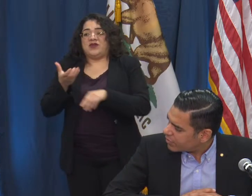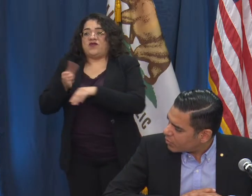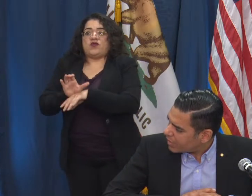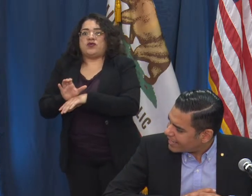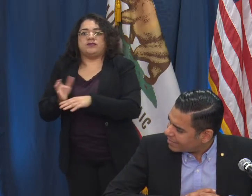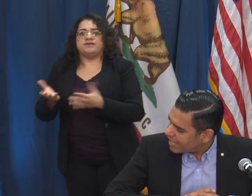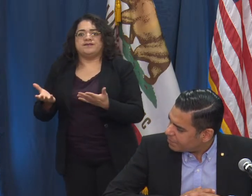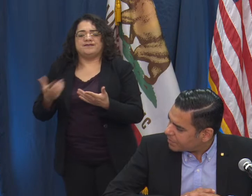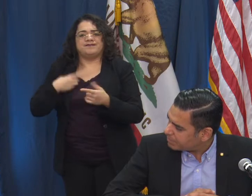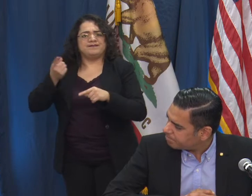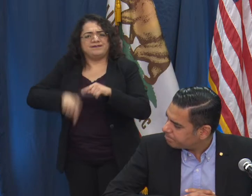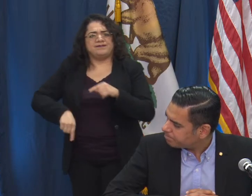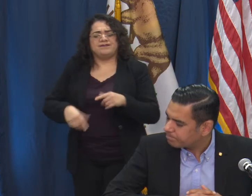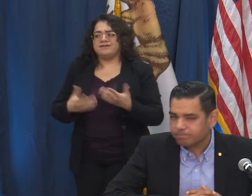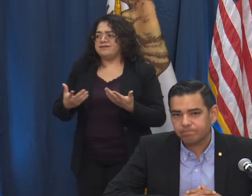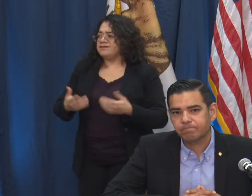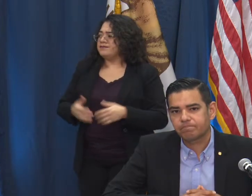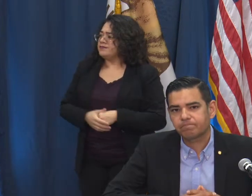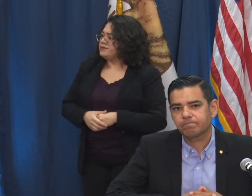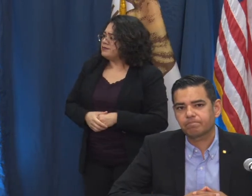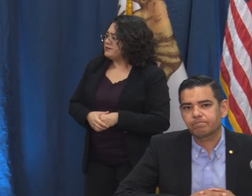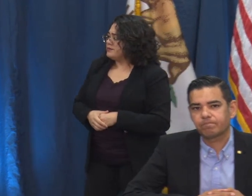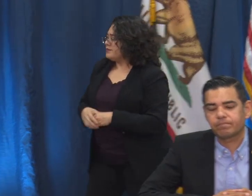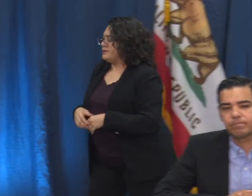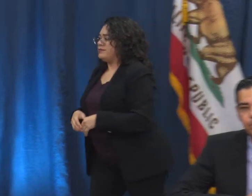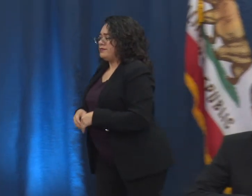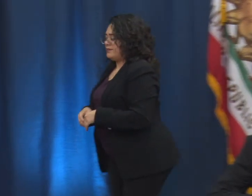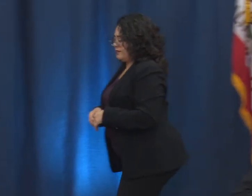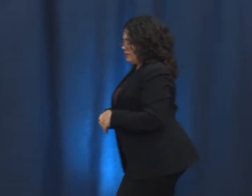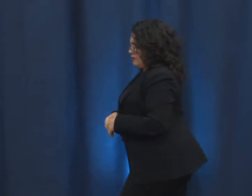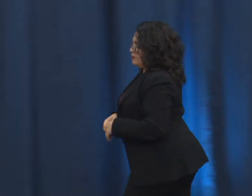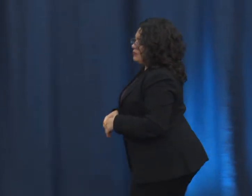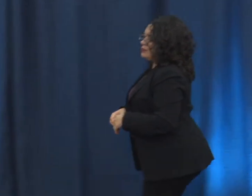anything you want to add to that. I think we're working really diligently to